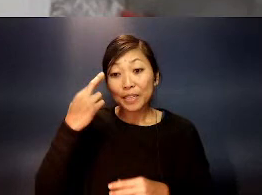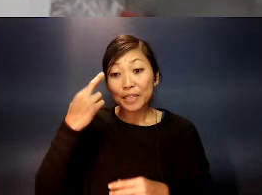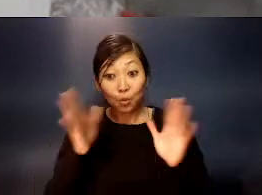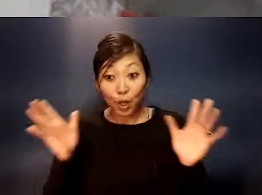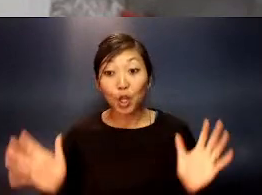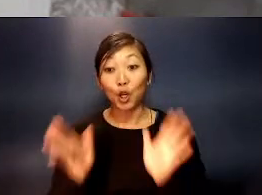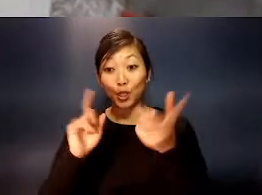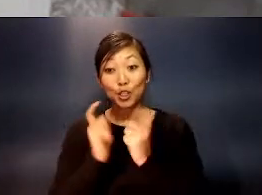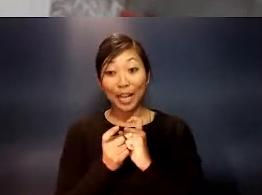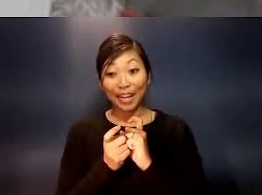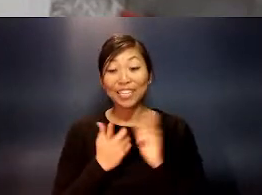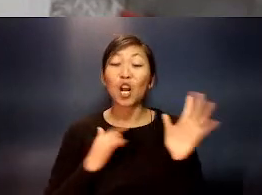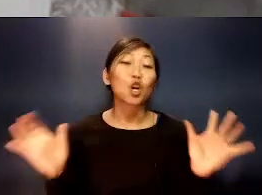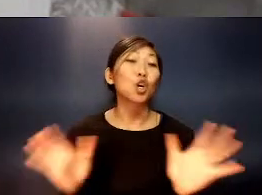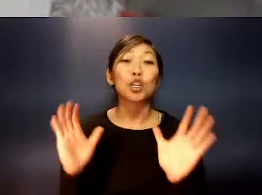DECADES, AND TO LOOK AT THAT AND TO REALLY TAKE A DEEP